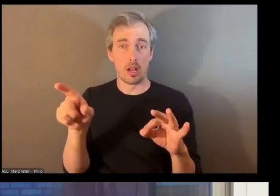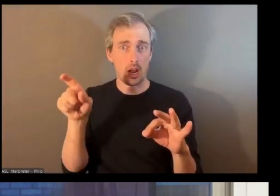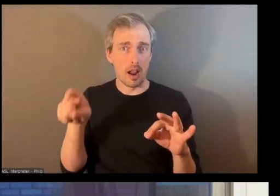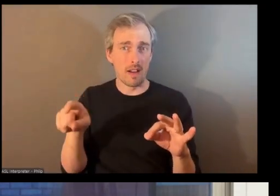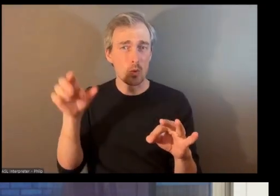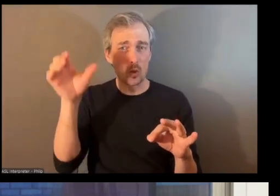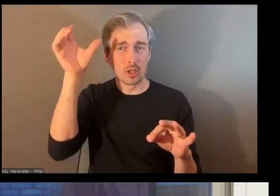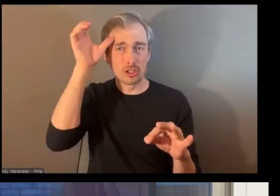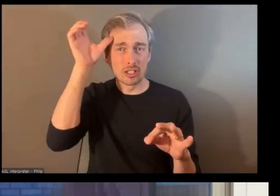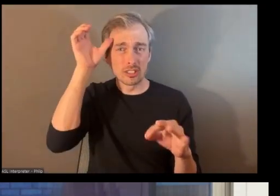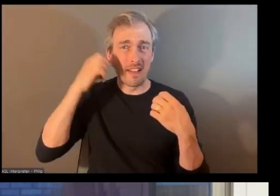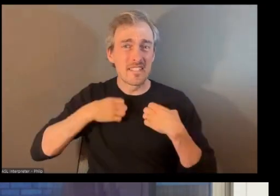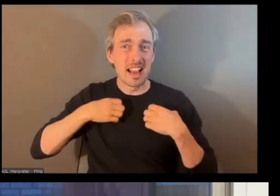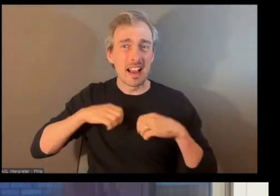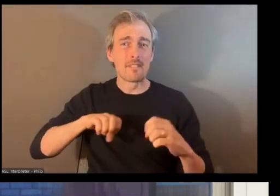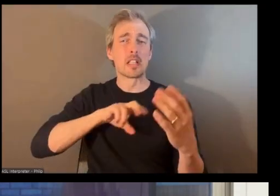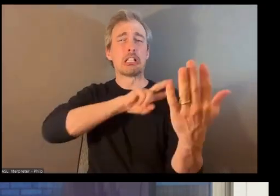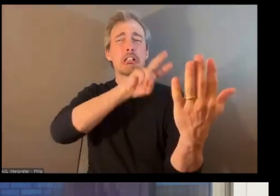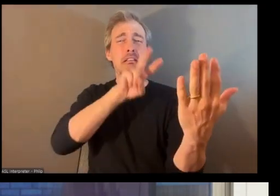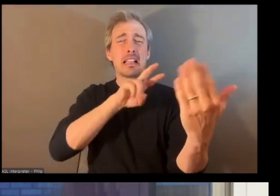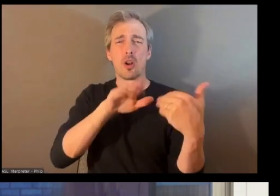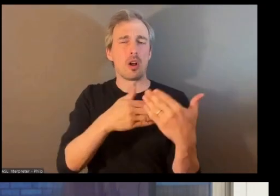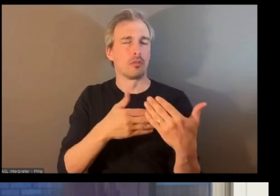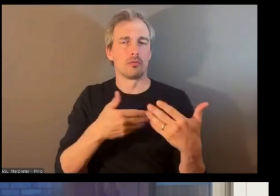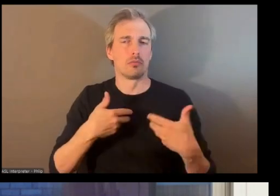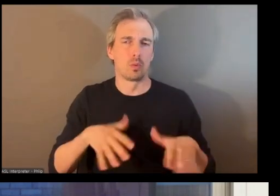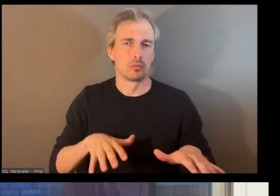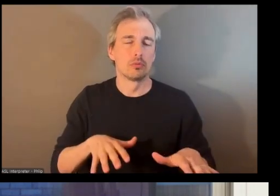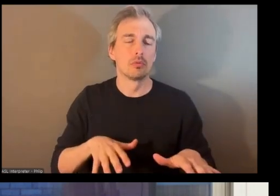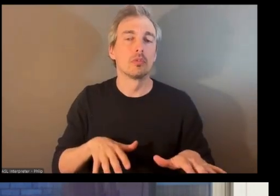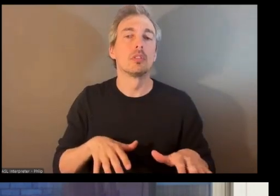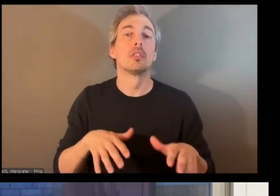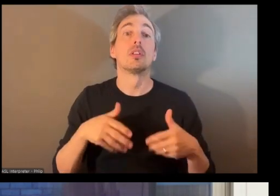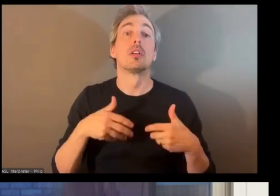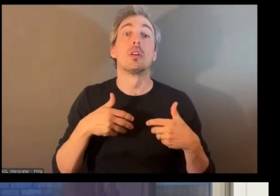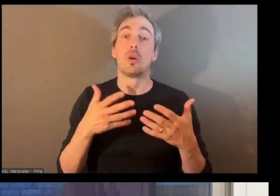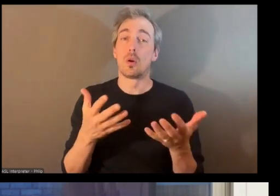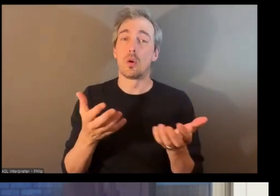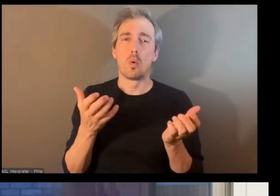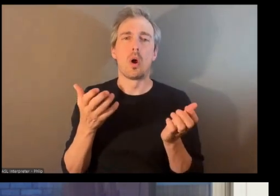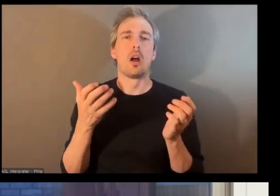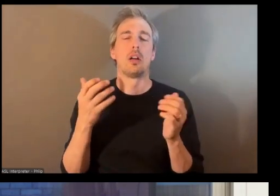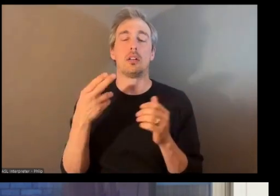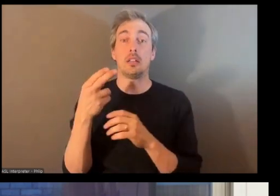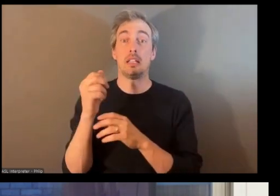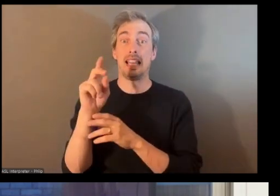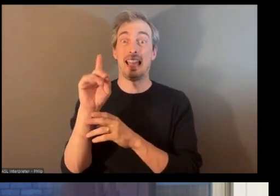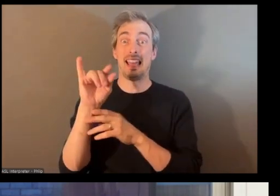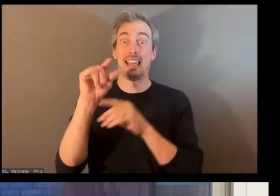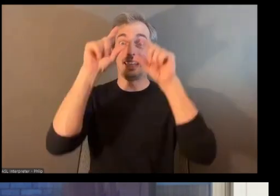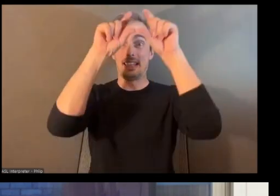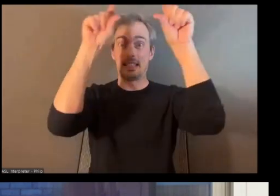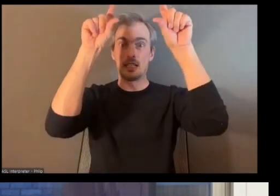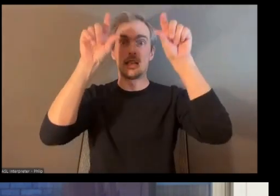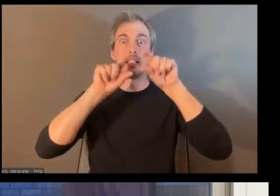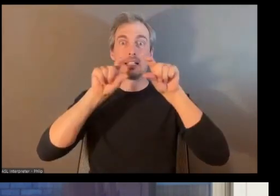If I'm at a cafe abroad, I want to know if I can bring my